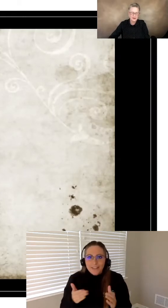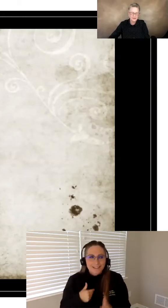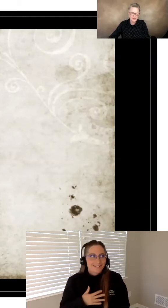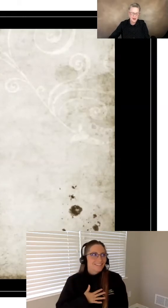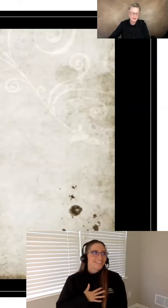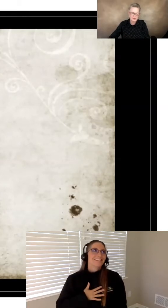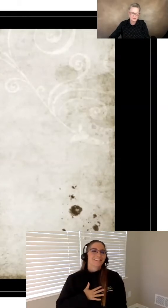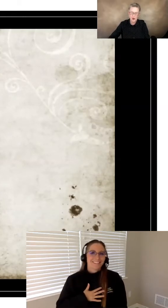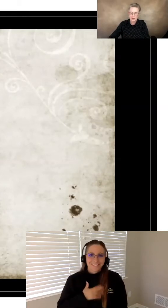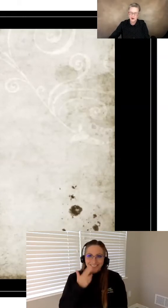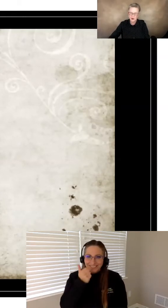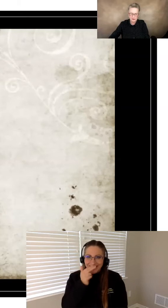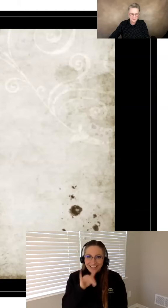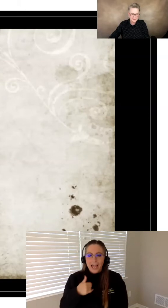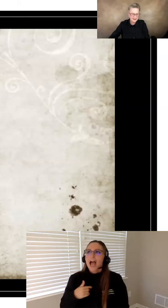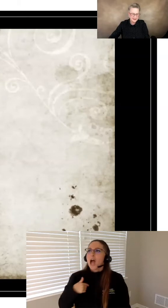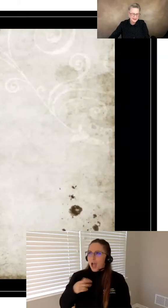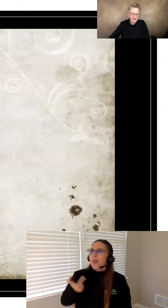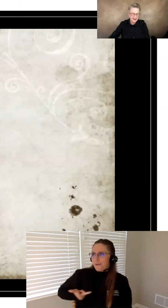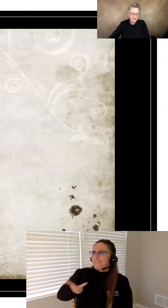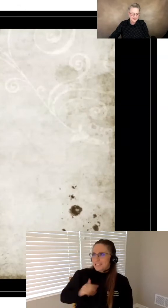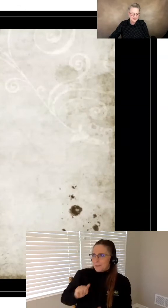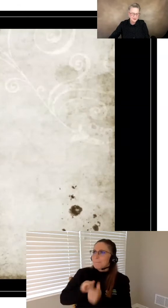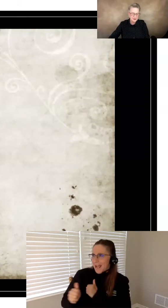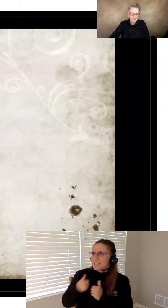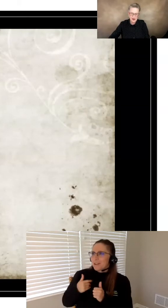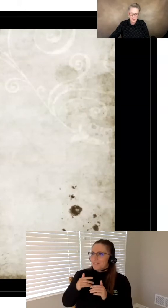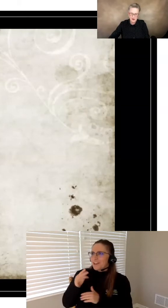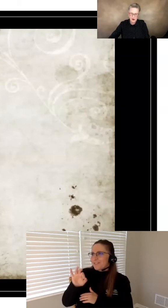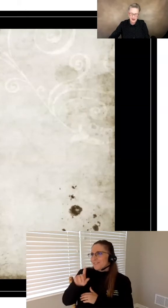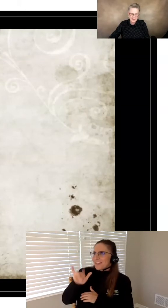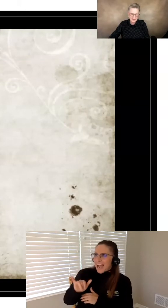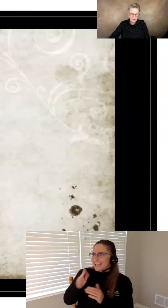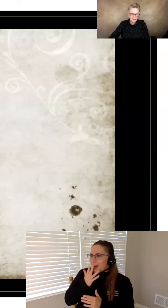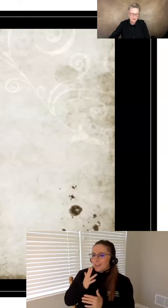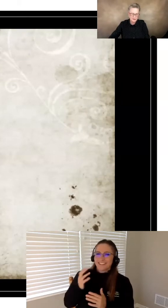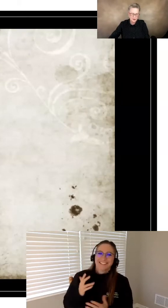they passed with flying colors and then she was there at RID when it was first